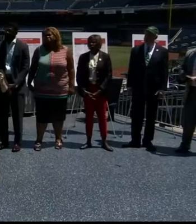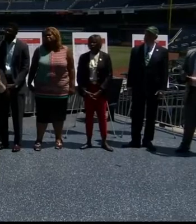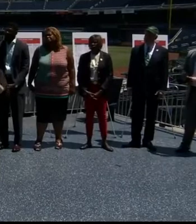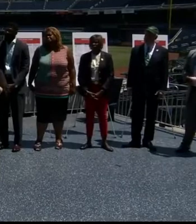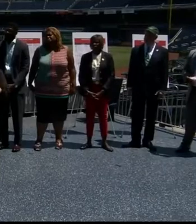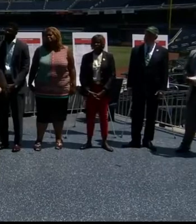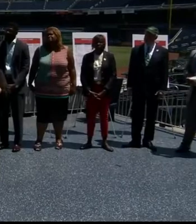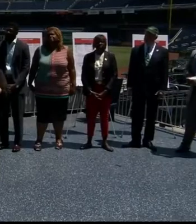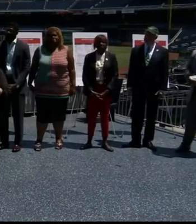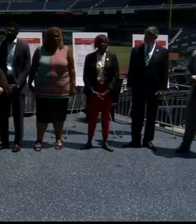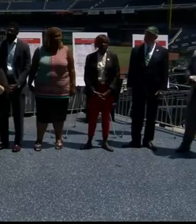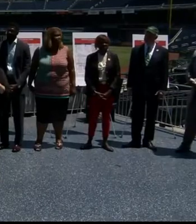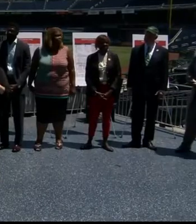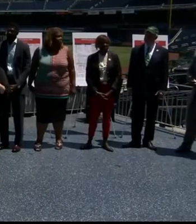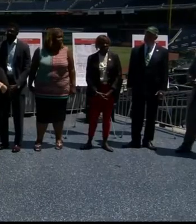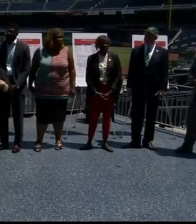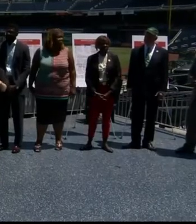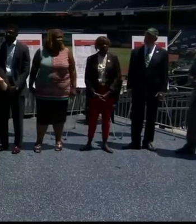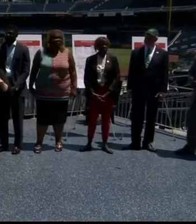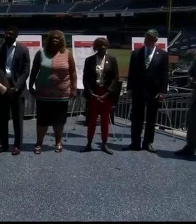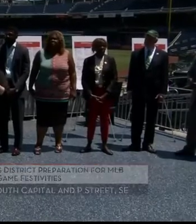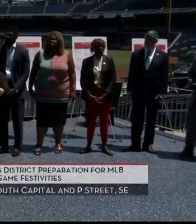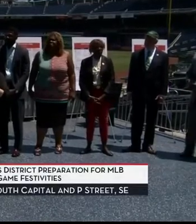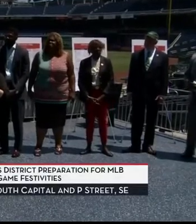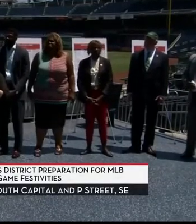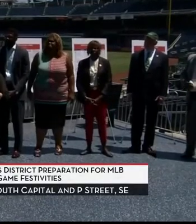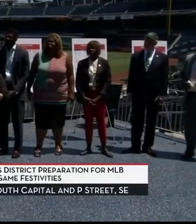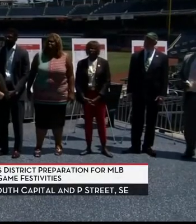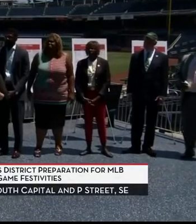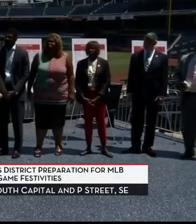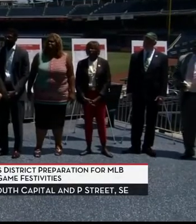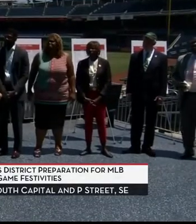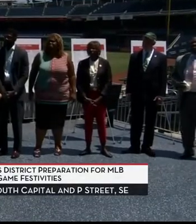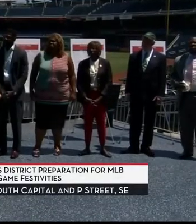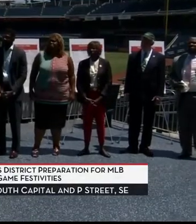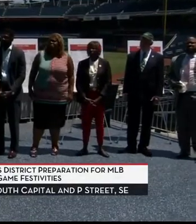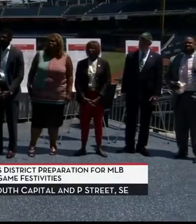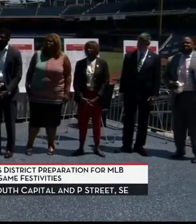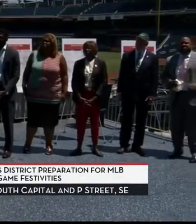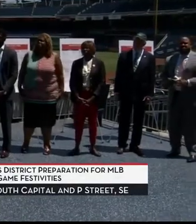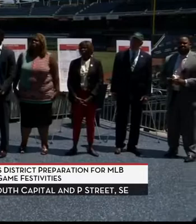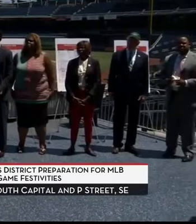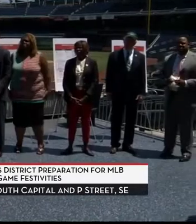SUSTAINABLE WAY AND I WANT TO THANK YOU DOEE. YOU HEARD ALREADY FROM OUR CITY ADMINISTRATOR WHO IS